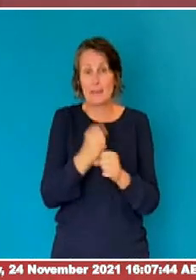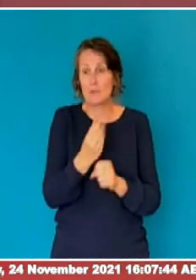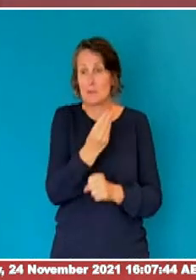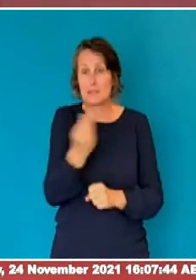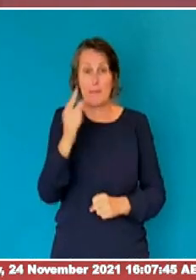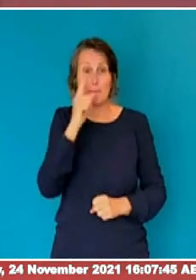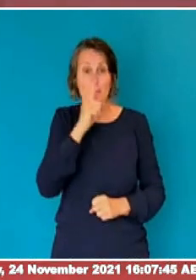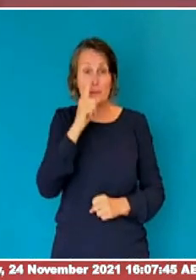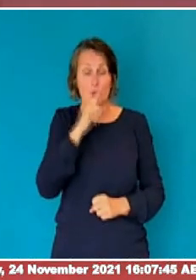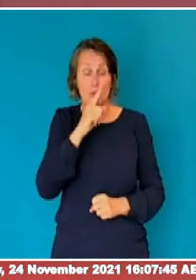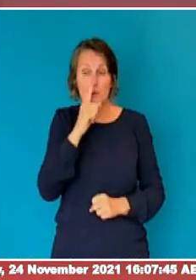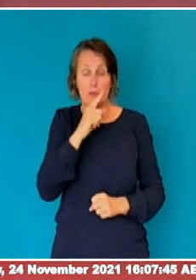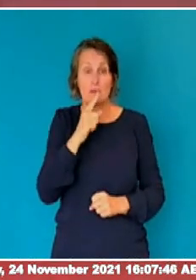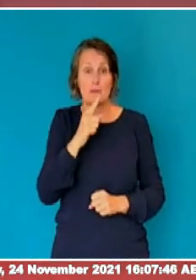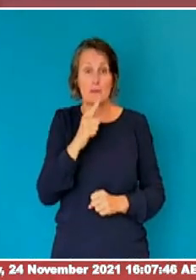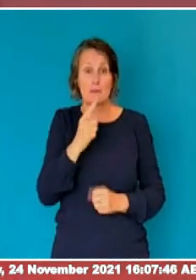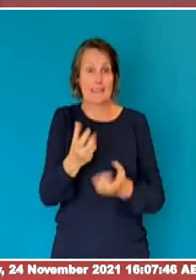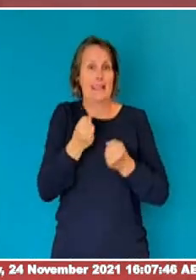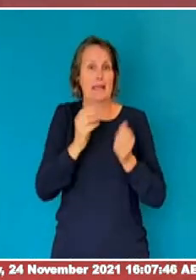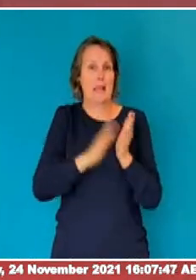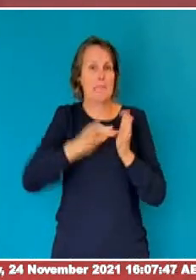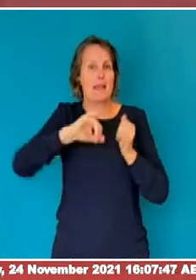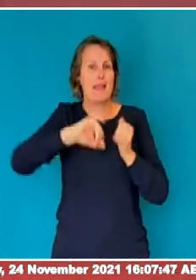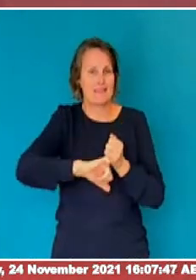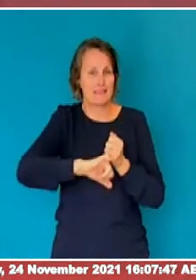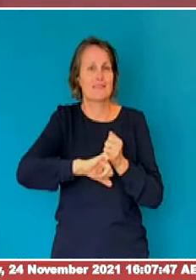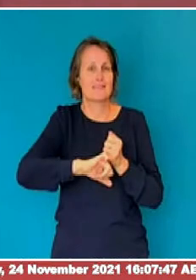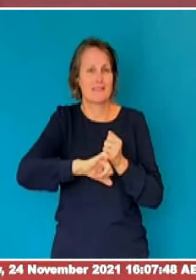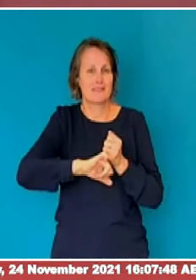got MS. And so they will have a local conversation with the manager.